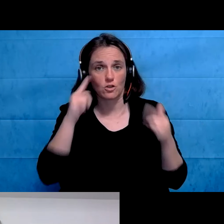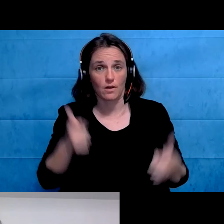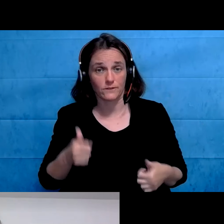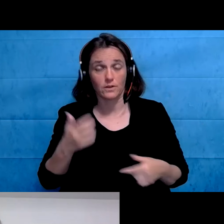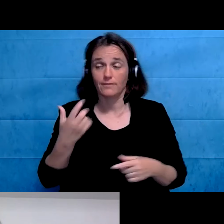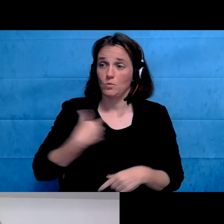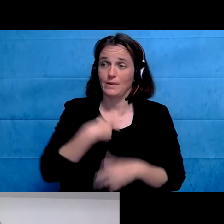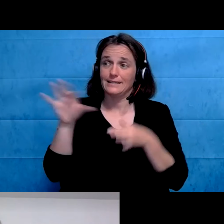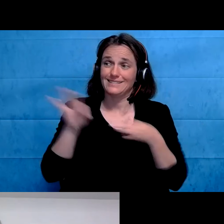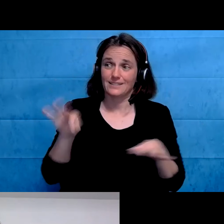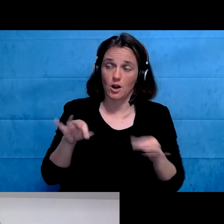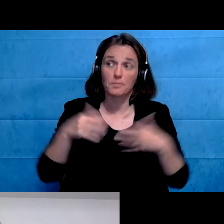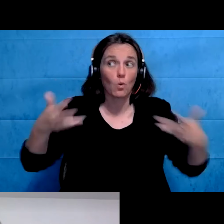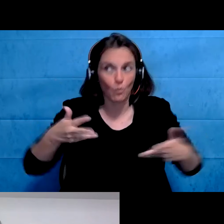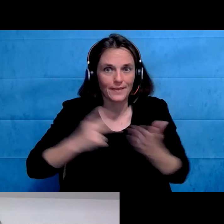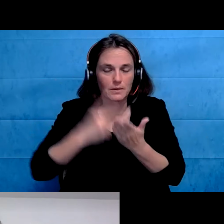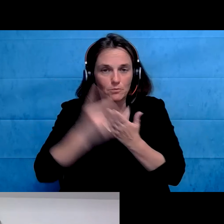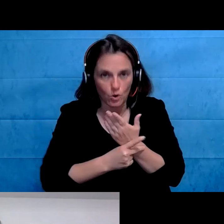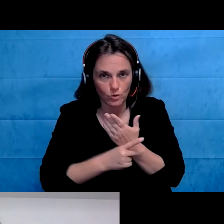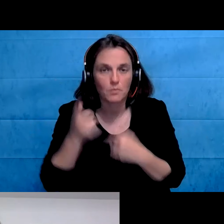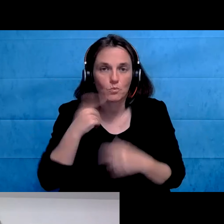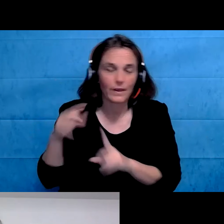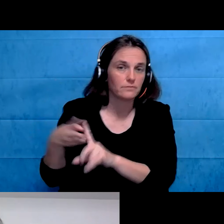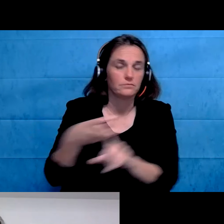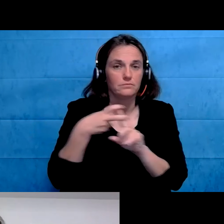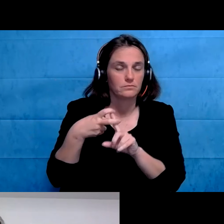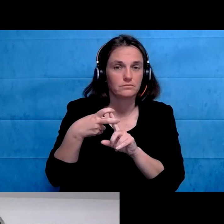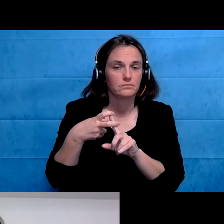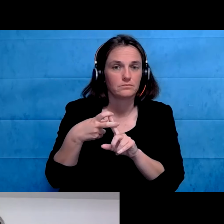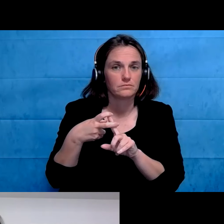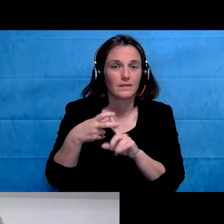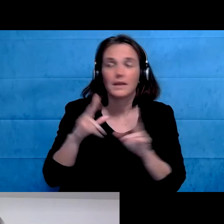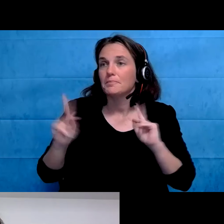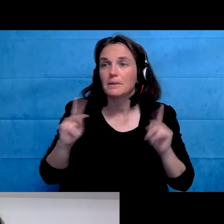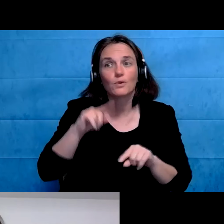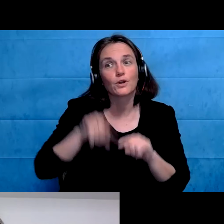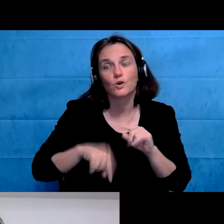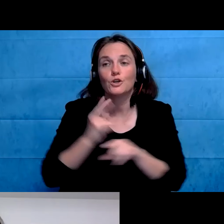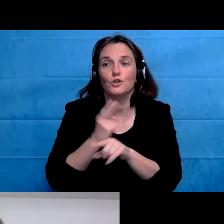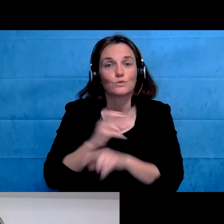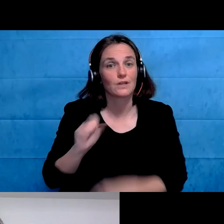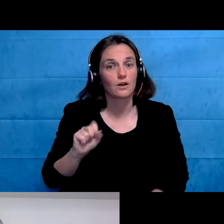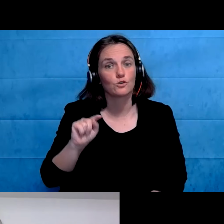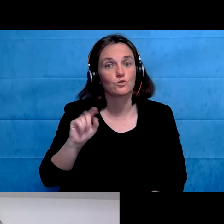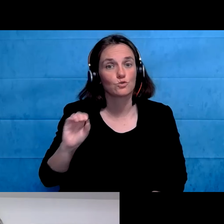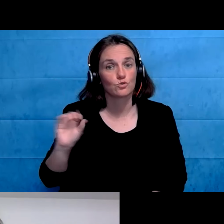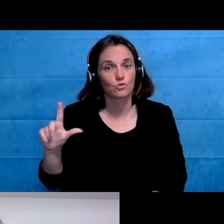we got a lot more people who just could use a stool during a program and a nice, slow experience looking at art.